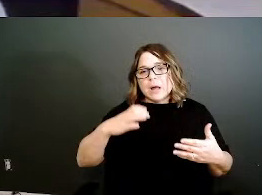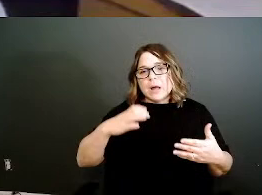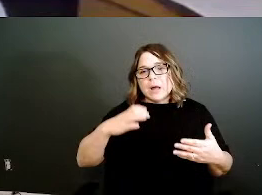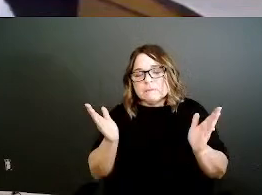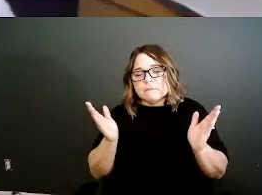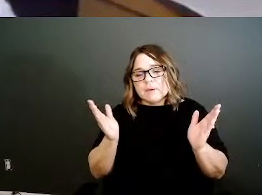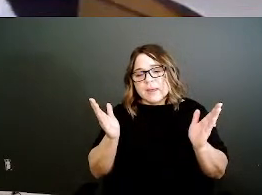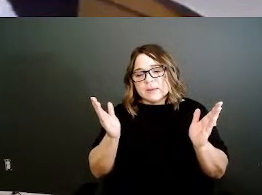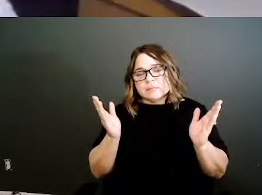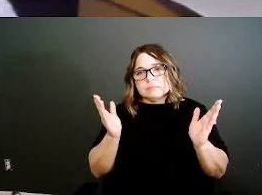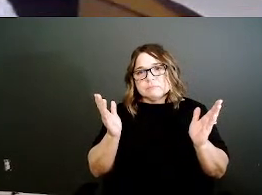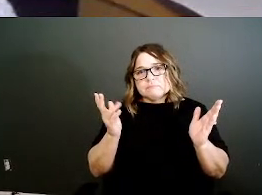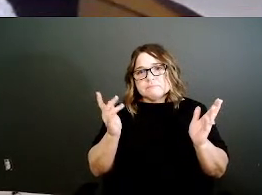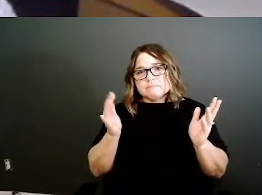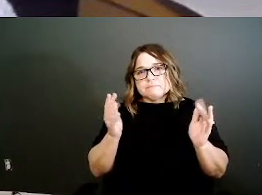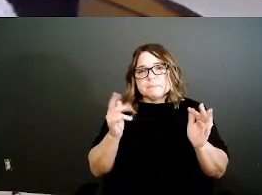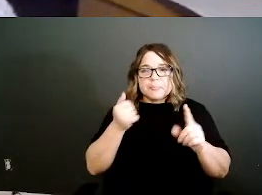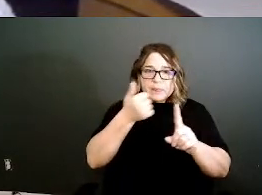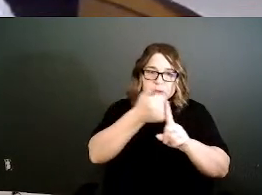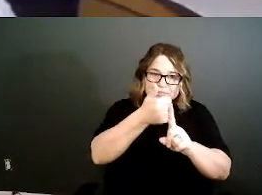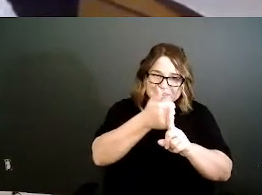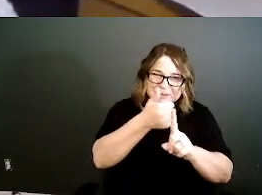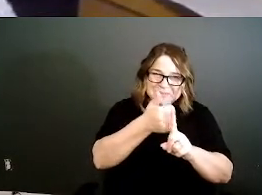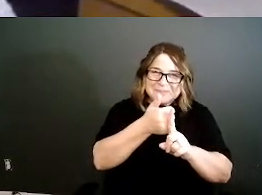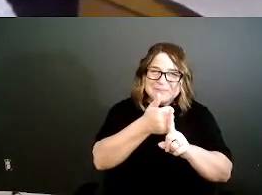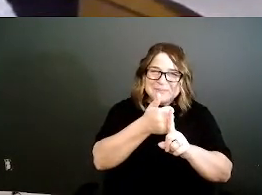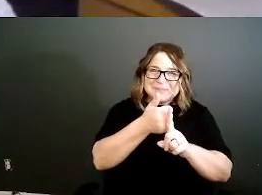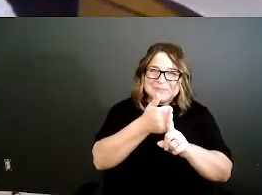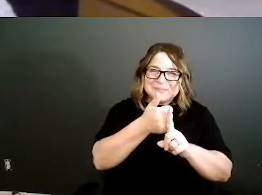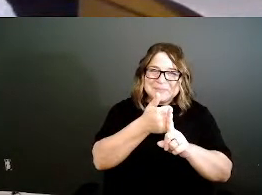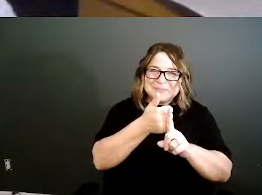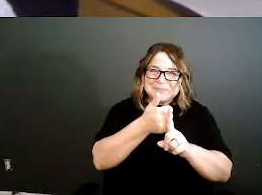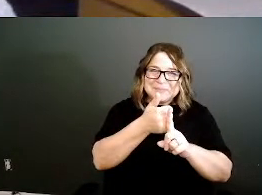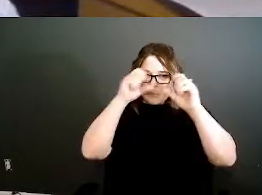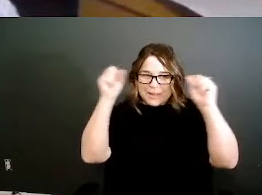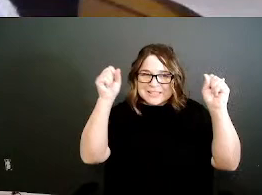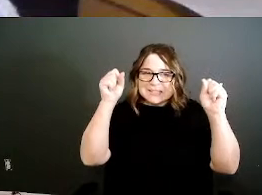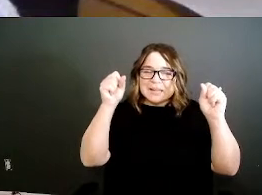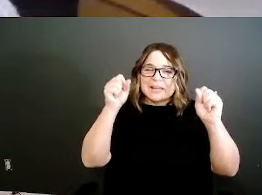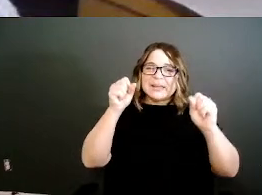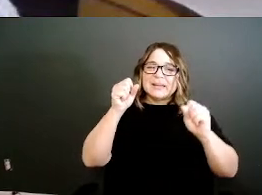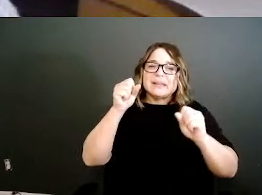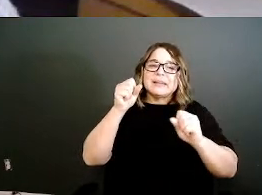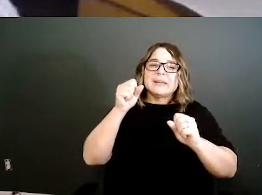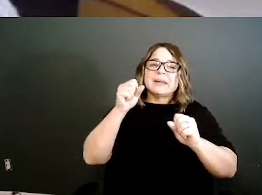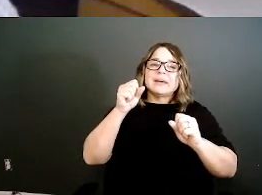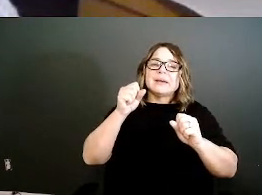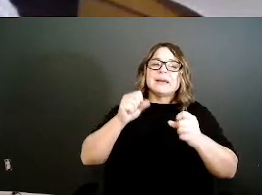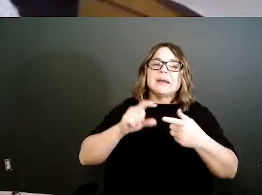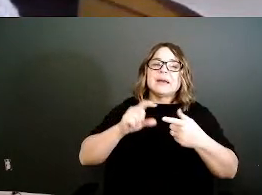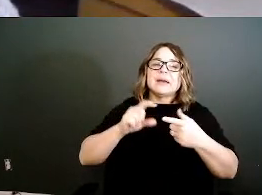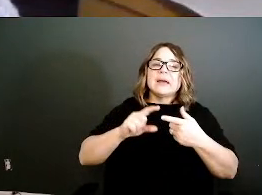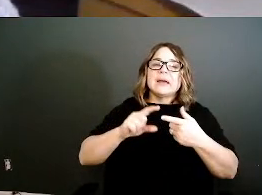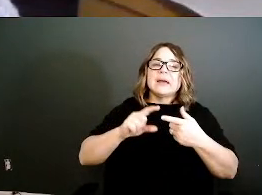REALLY CONTINUING TO PUSH US AND TO CREATE ONE OF THE MOST PROGRESSIVE CITIES IN AMERICA.